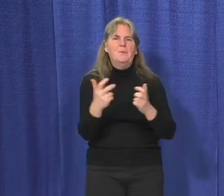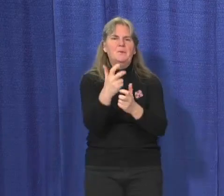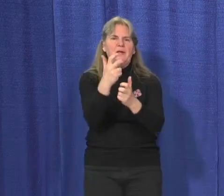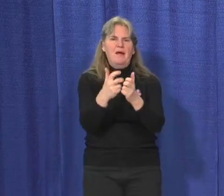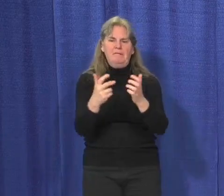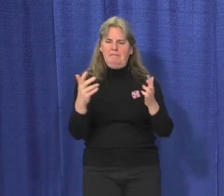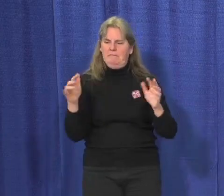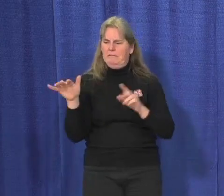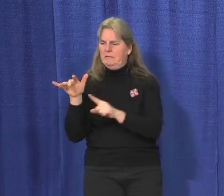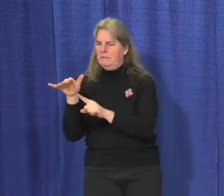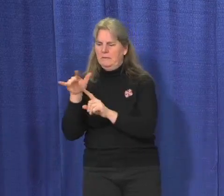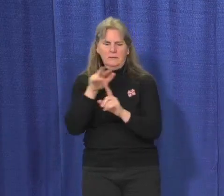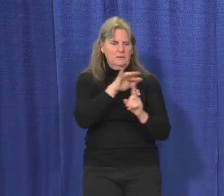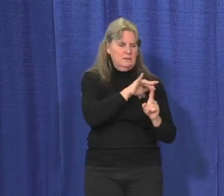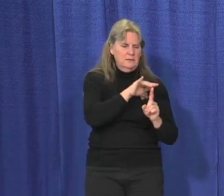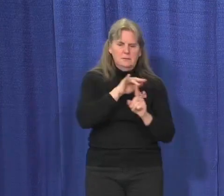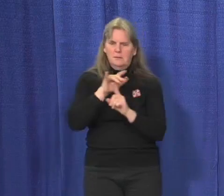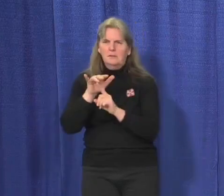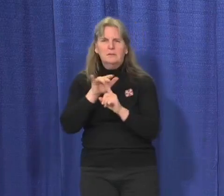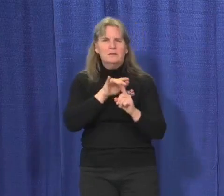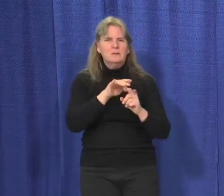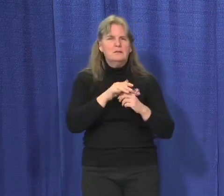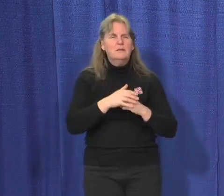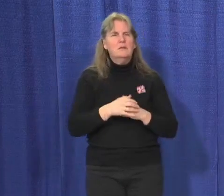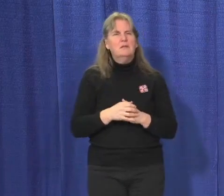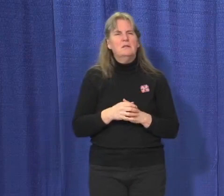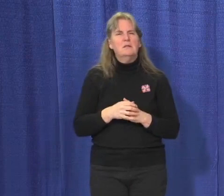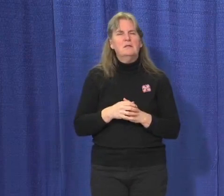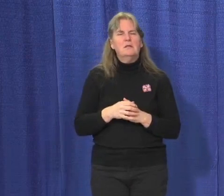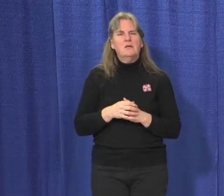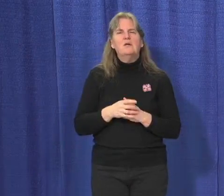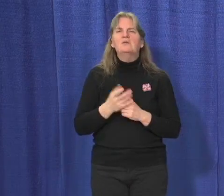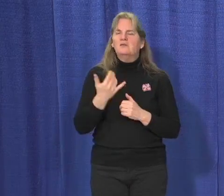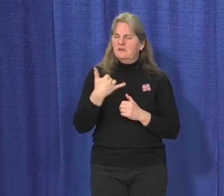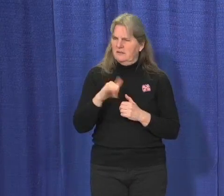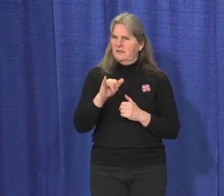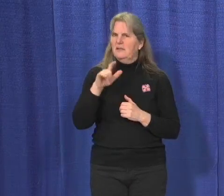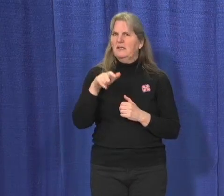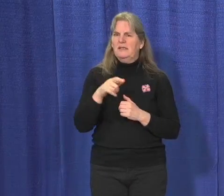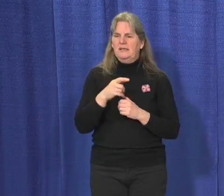There is still some analysis and